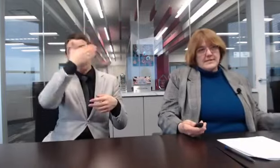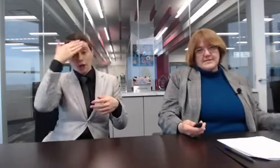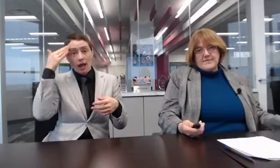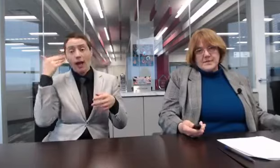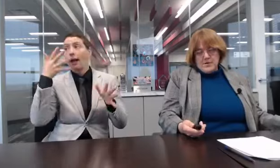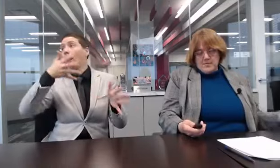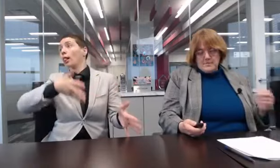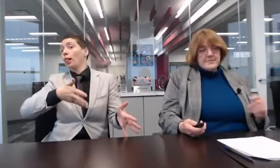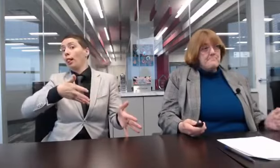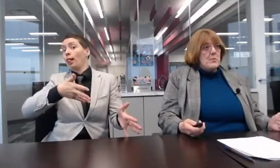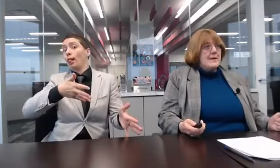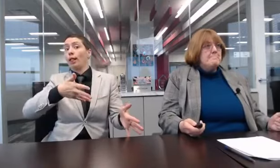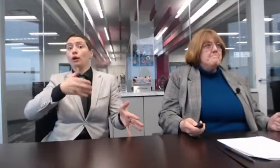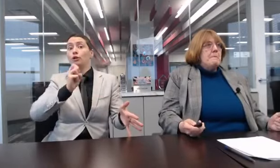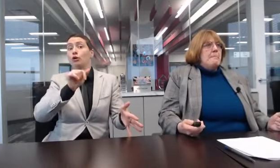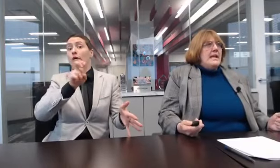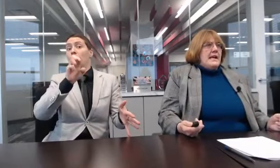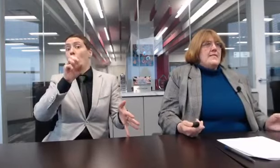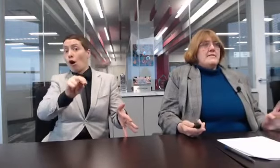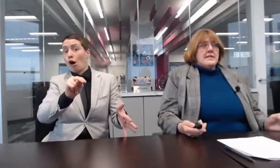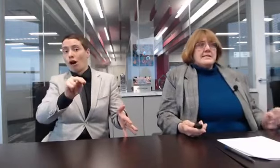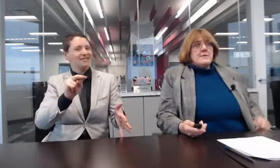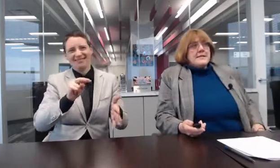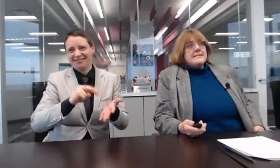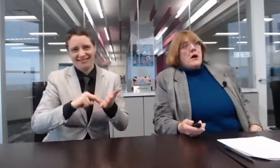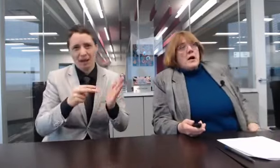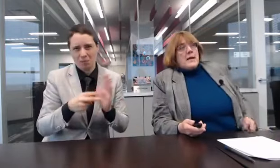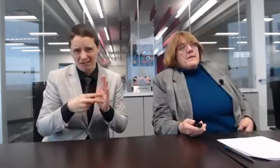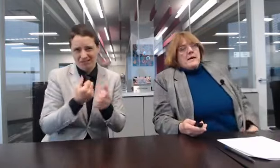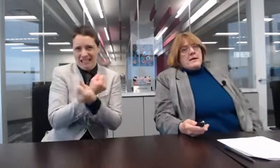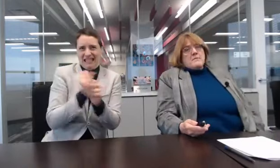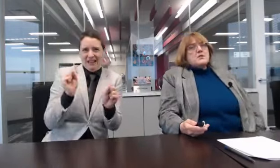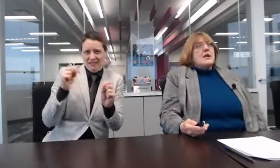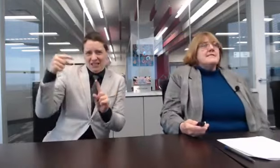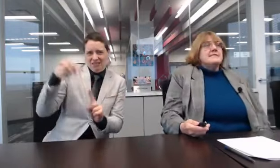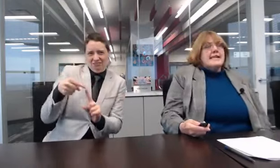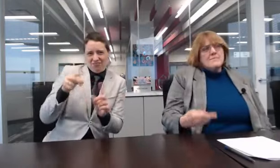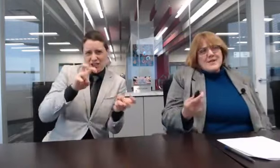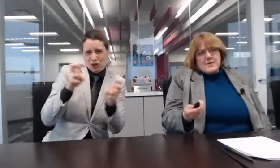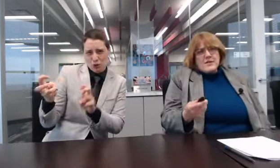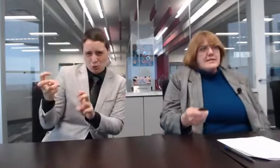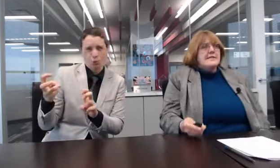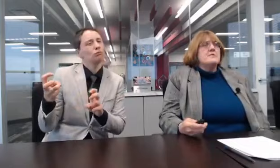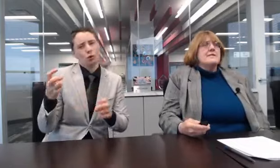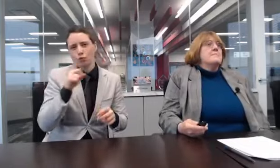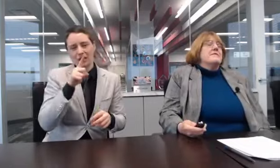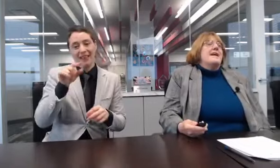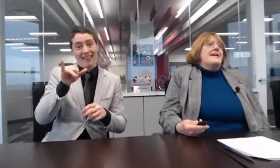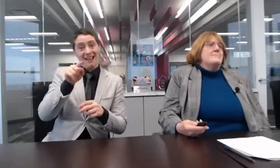and safety problems, okay. And then the last one is time. How much time does it take them, we already talked a little bit about that,